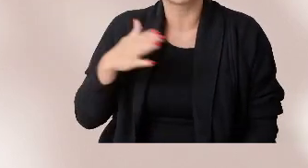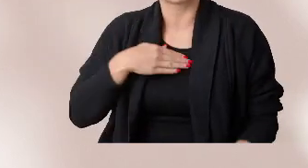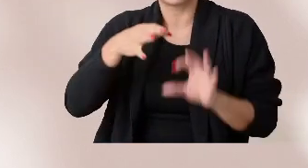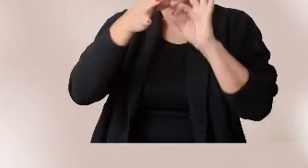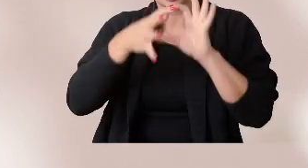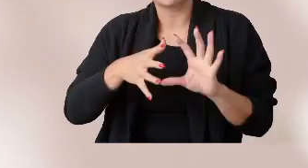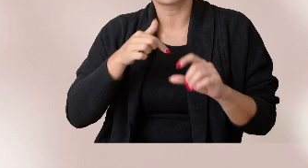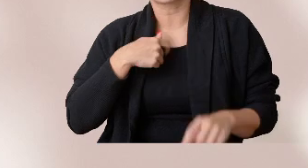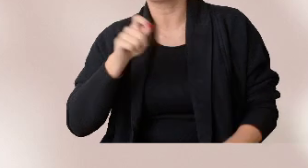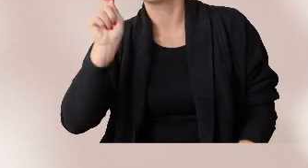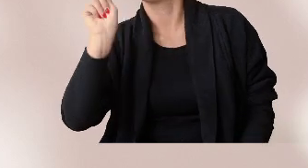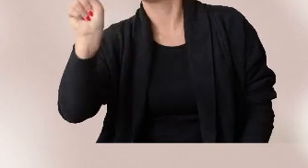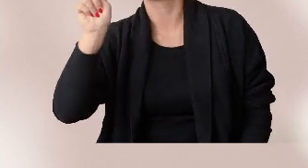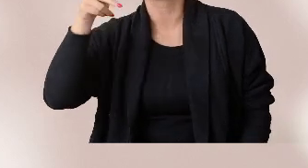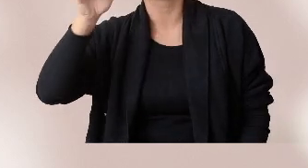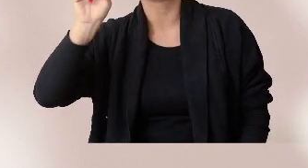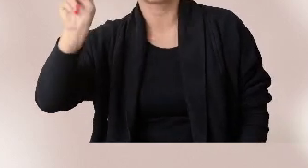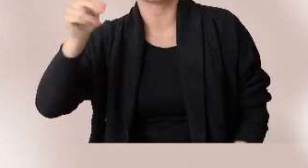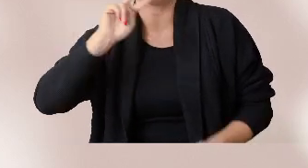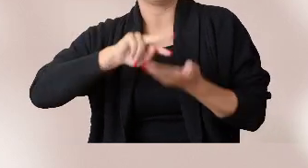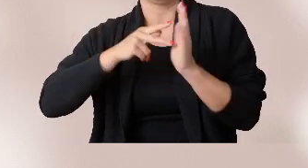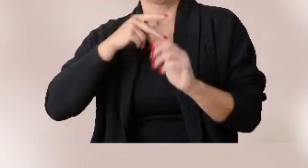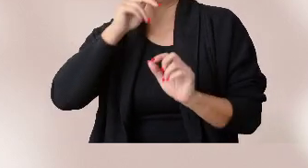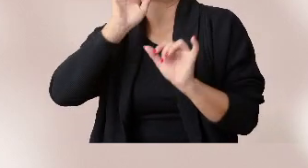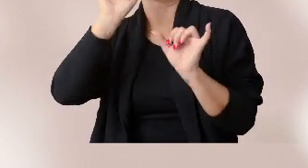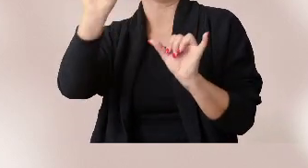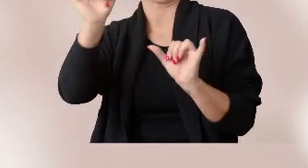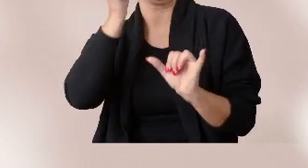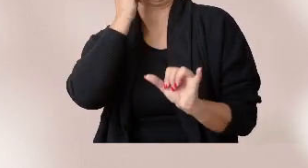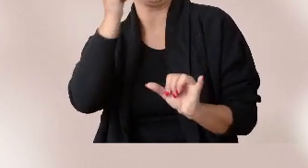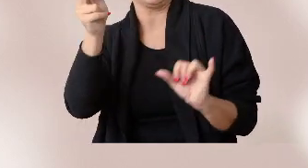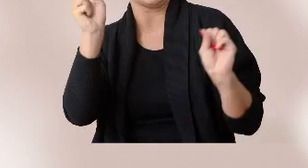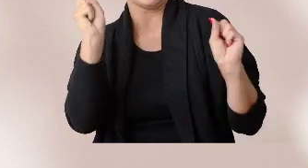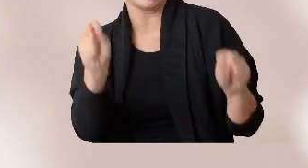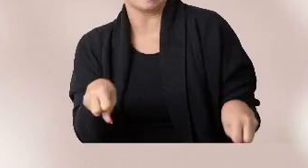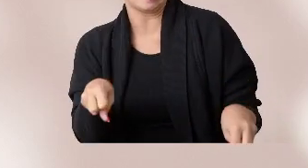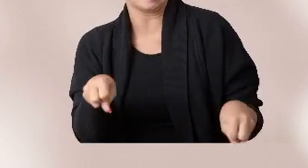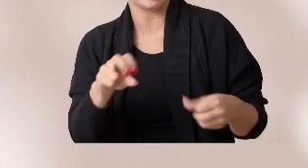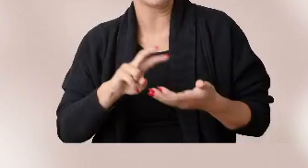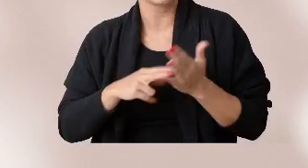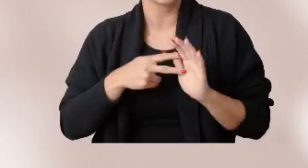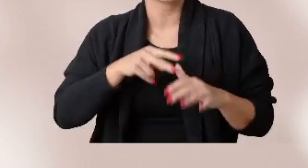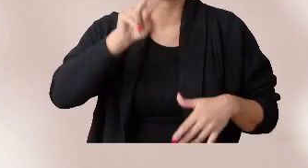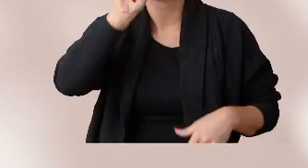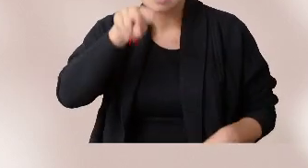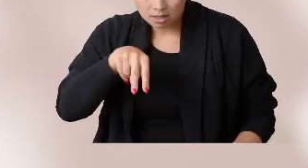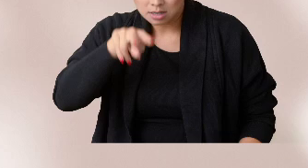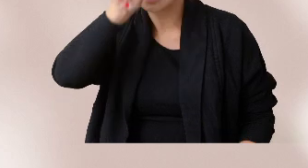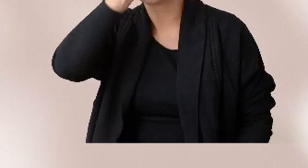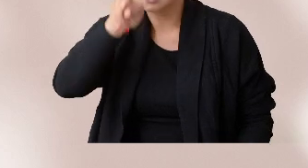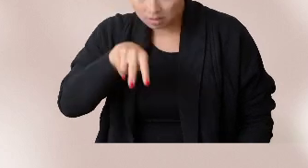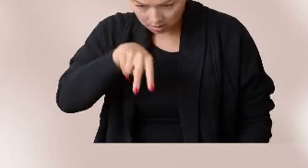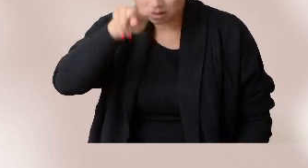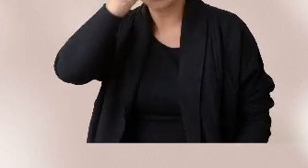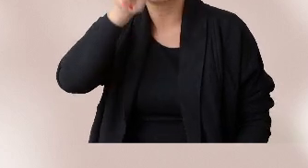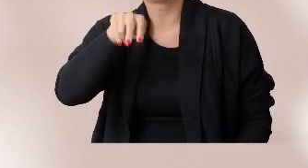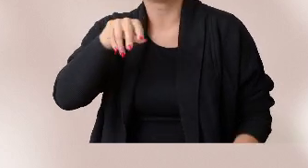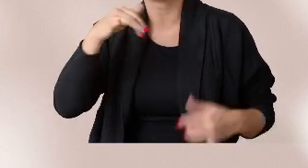my sign language interpreter so she's always visible on the page. I'm no longer going backwards and forwards.